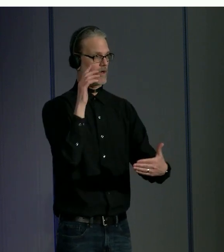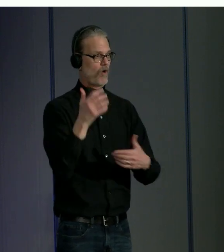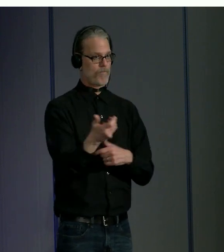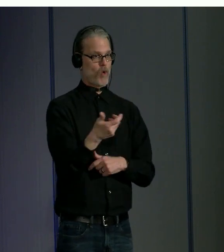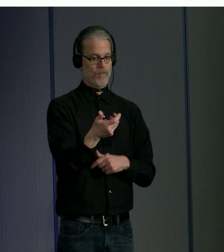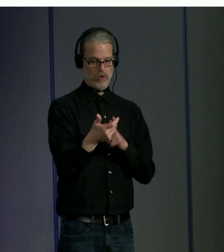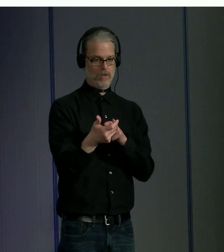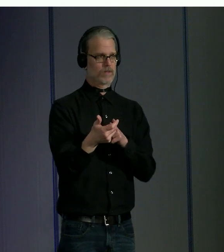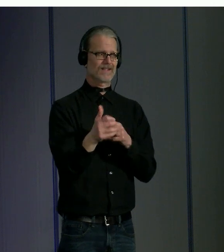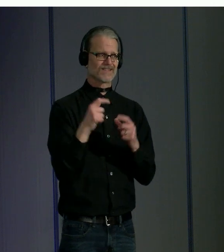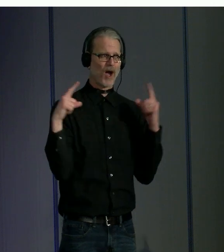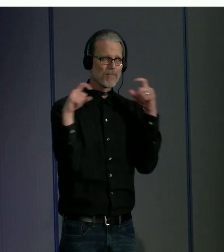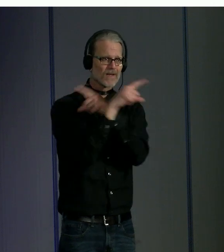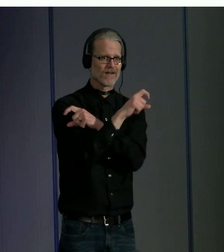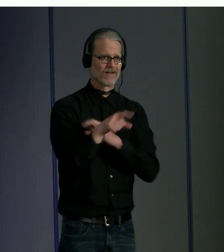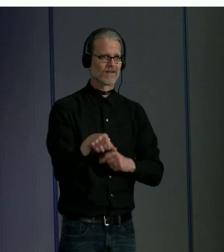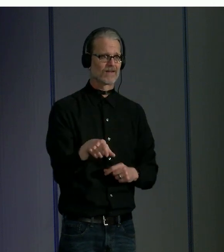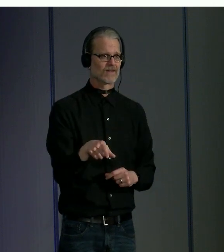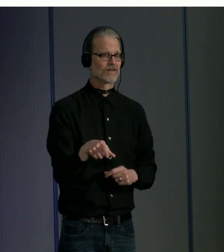pretty complicated.